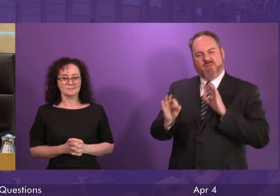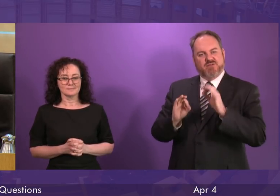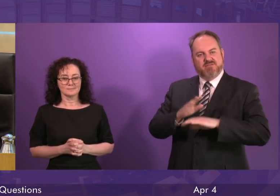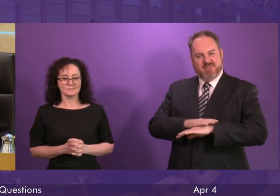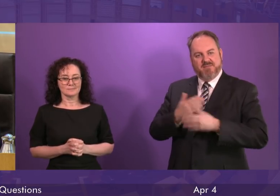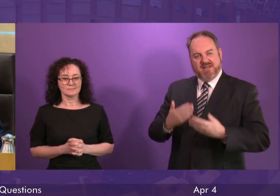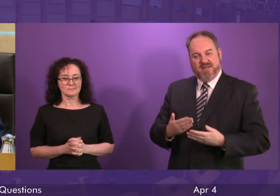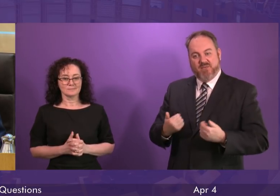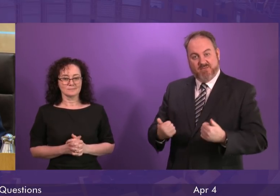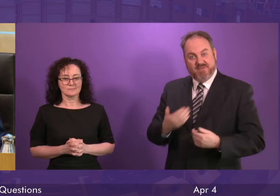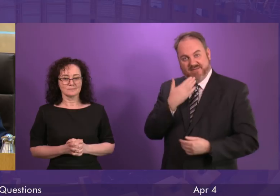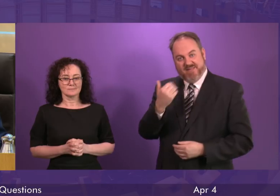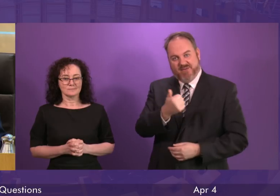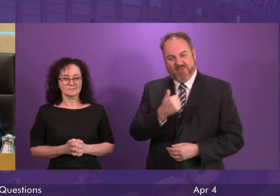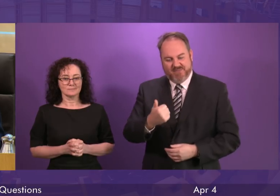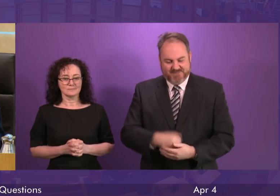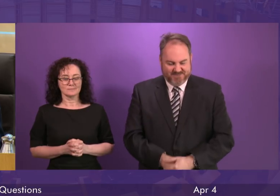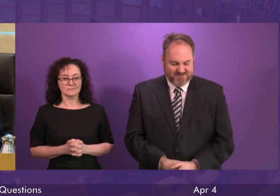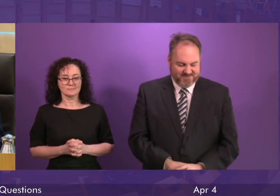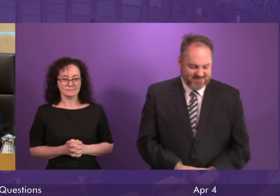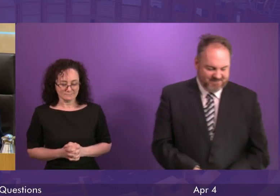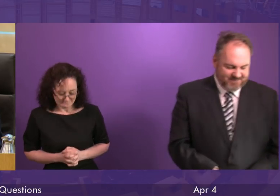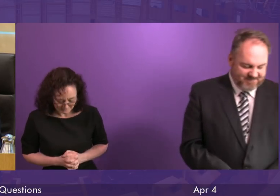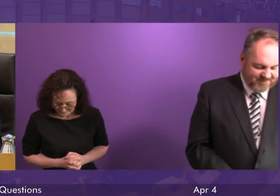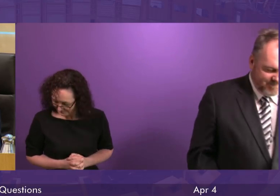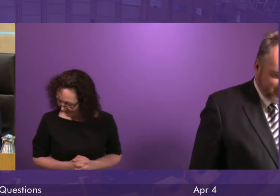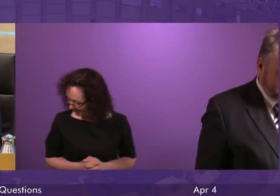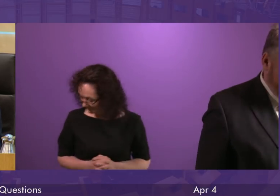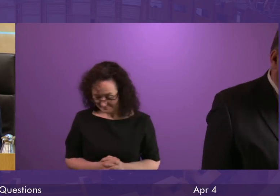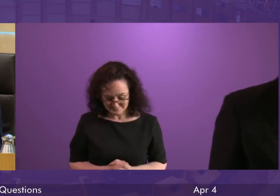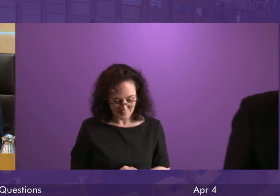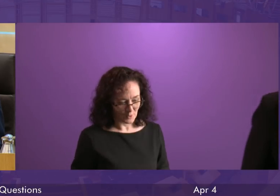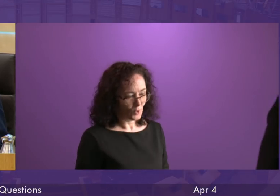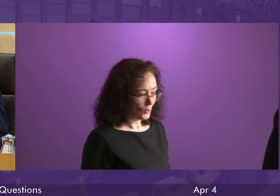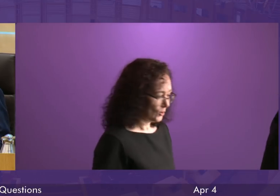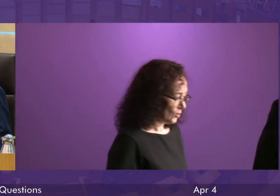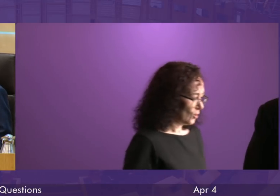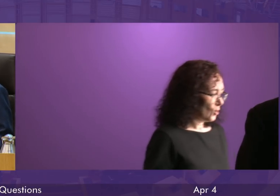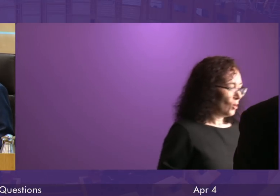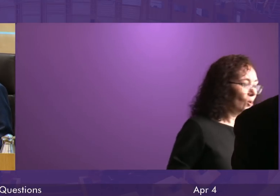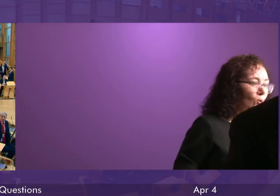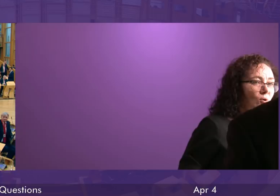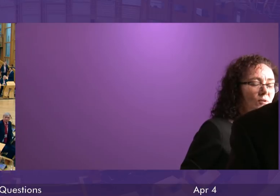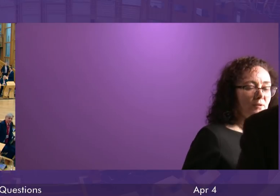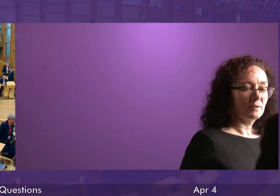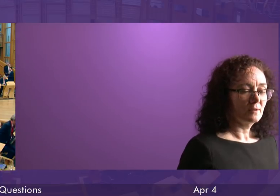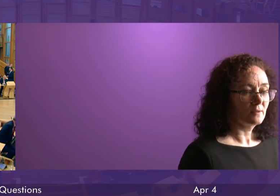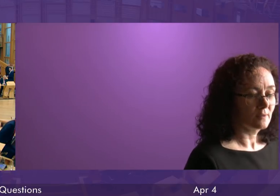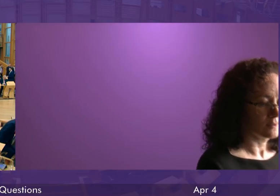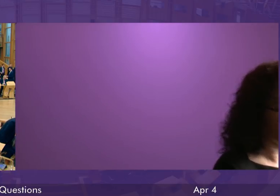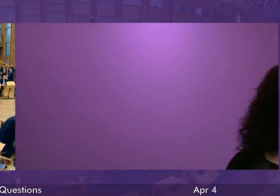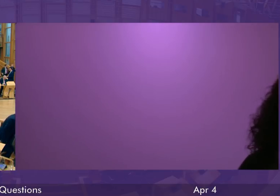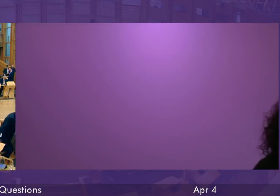Before we move to members’ business, we will have a short suspension while members